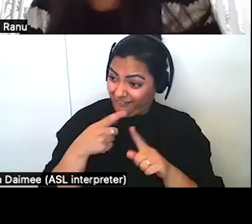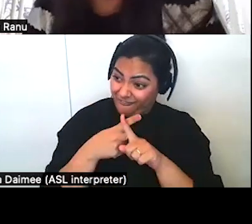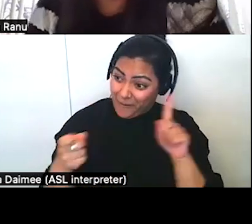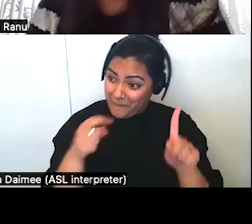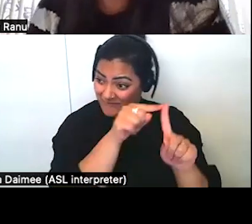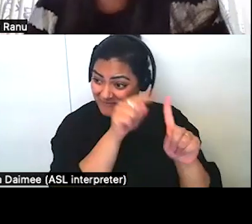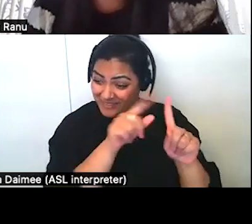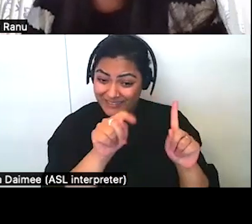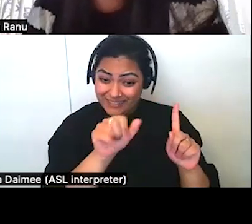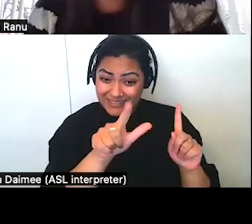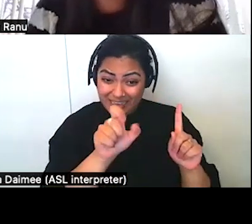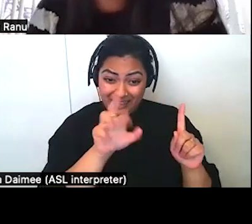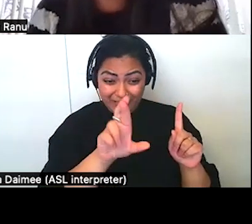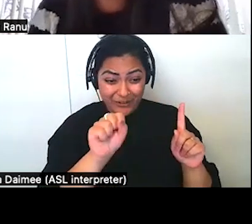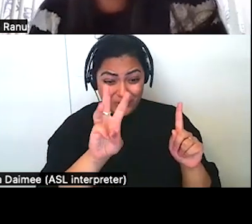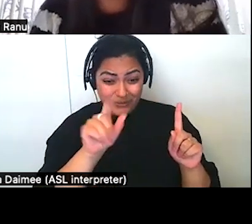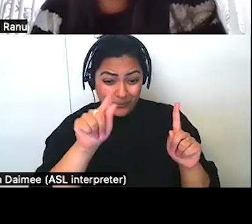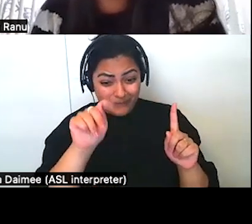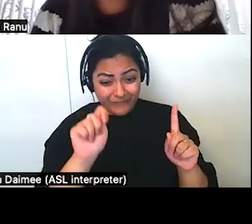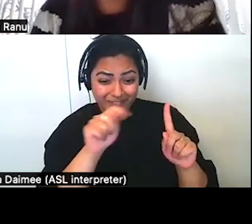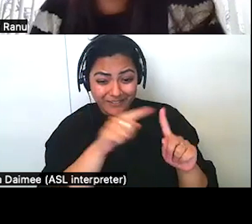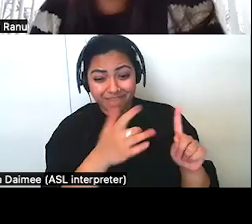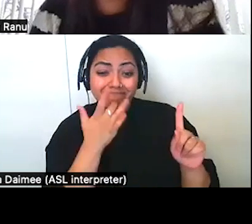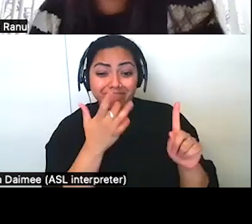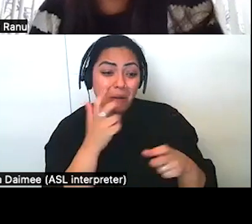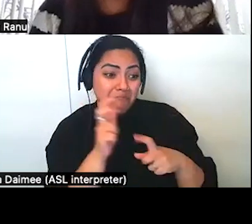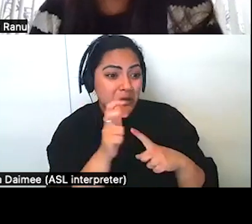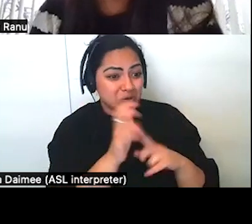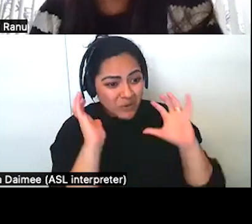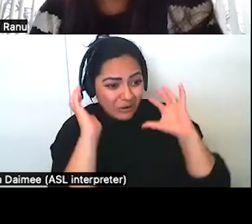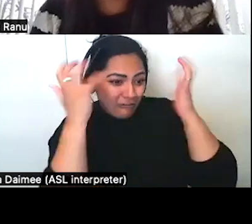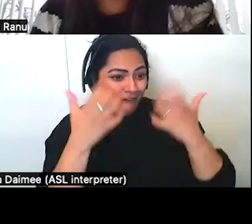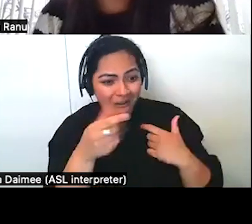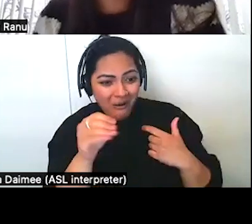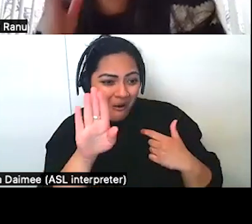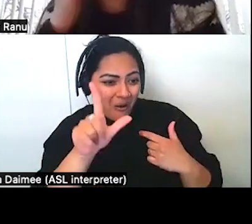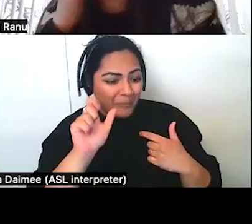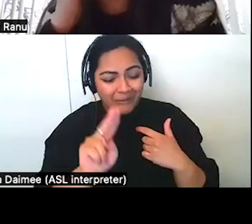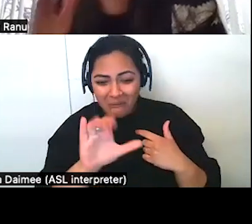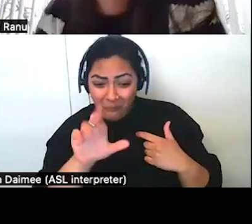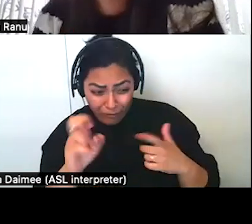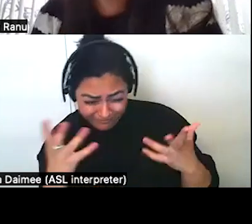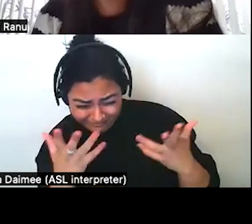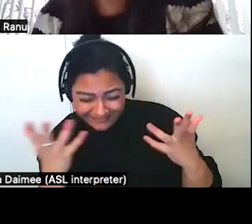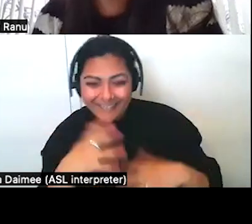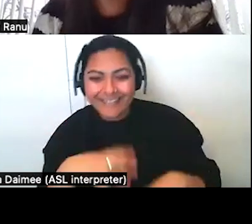Monique: Amazing. I love thinking that Taylor Swift has like completely changed the course